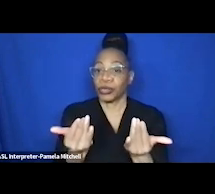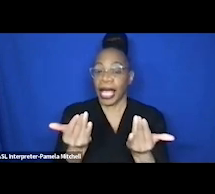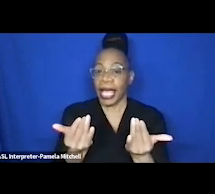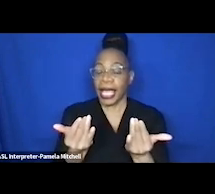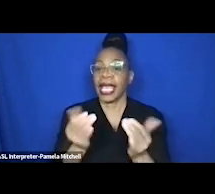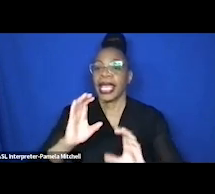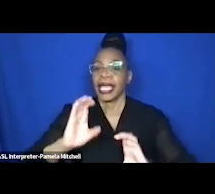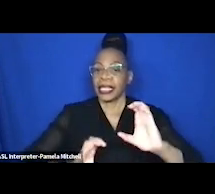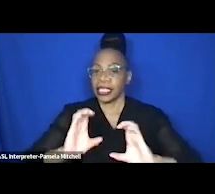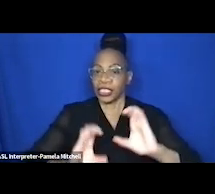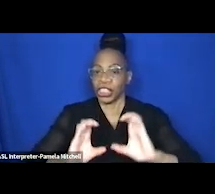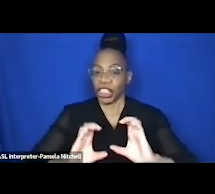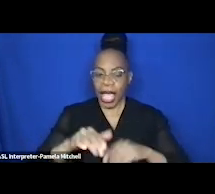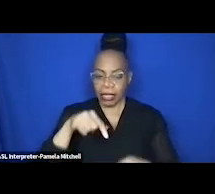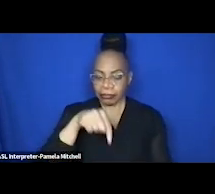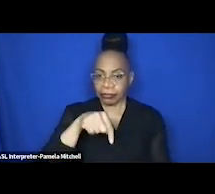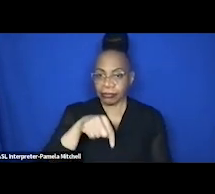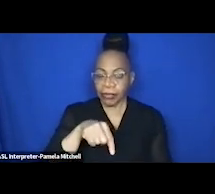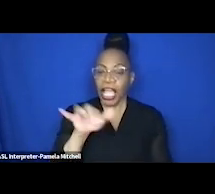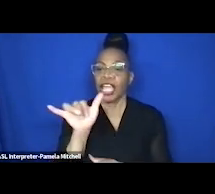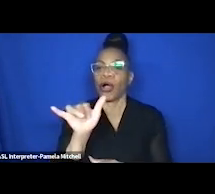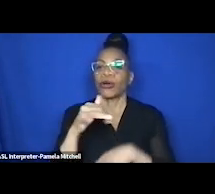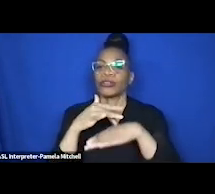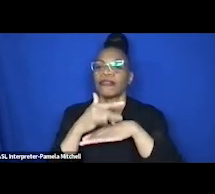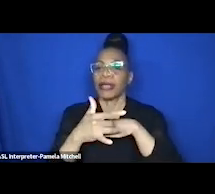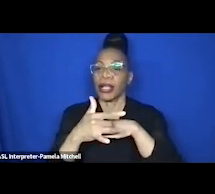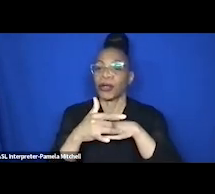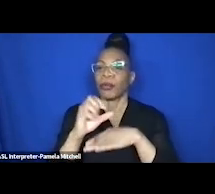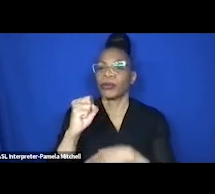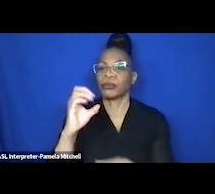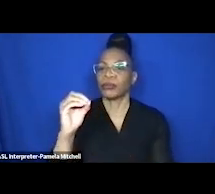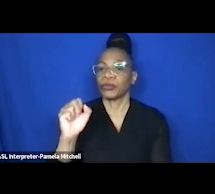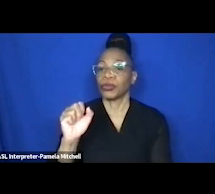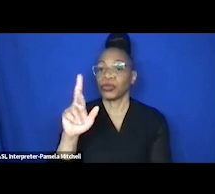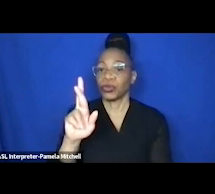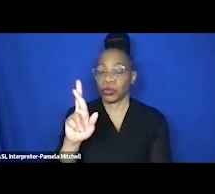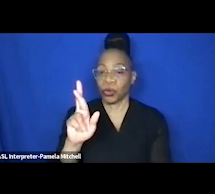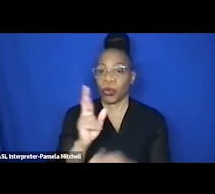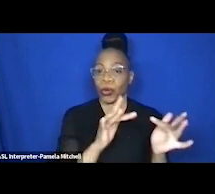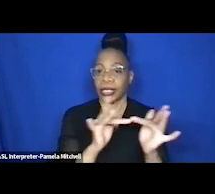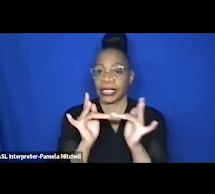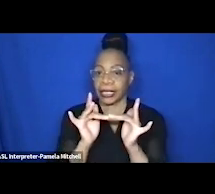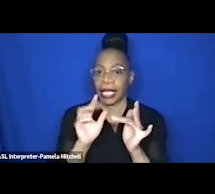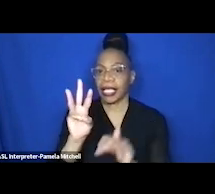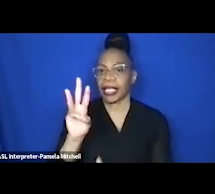They're also available at the SOAR Works website. And also, you know, that it can be found in the reminder emails